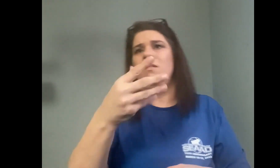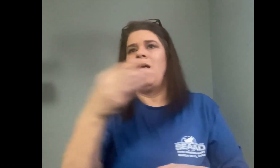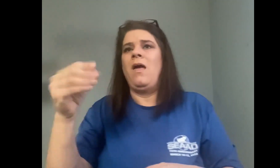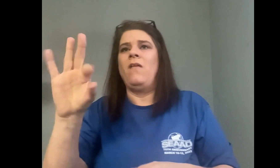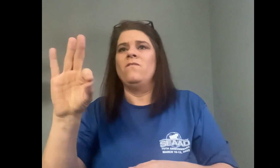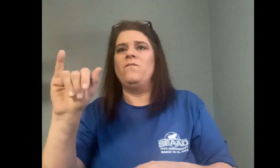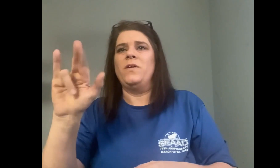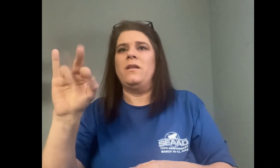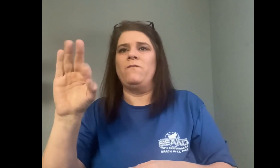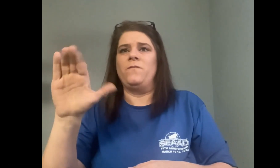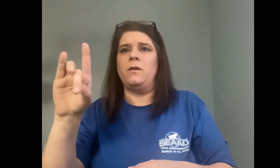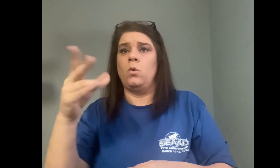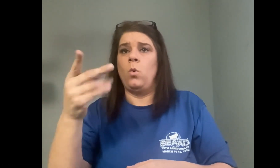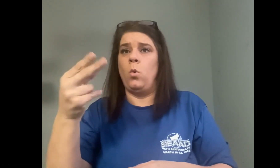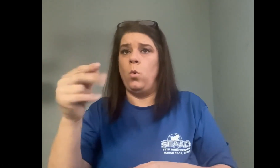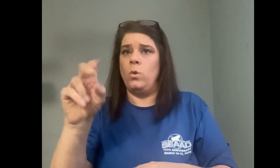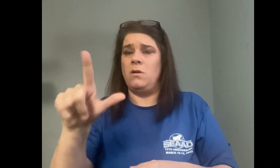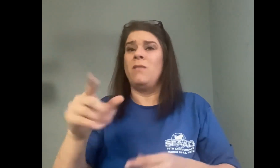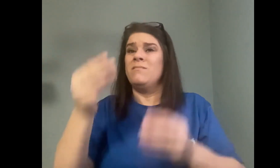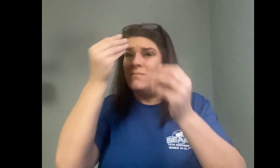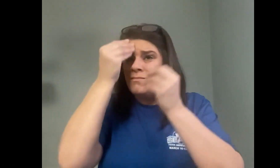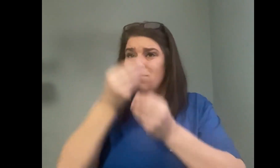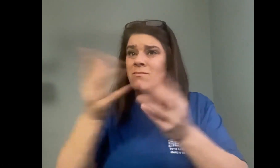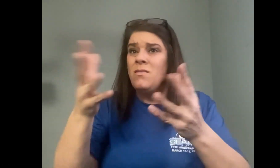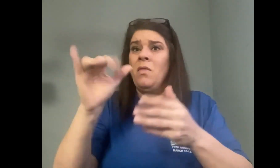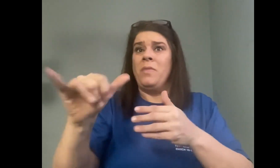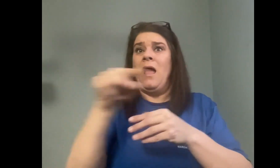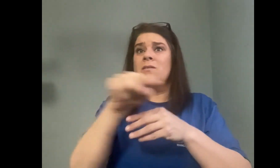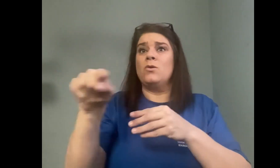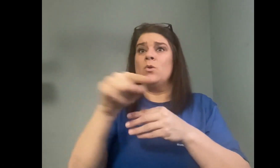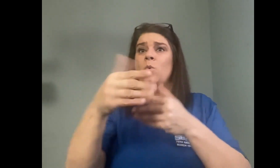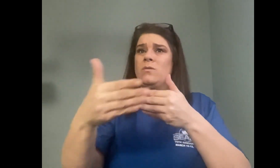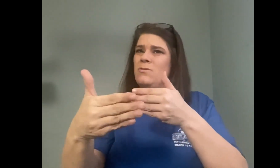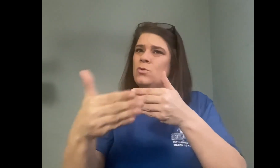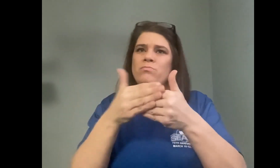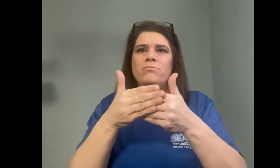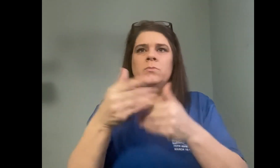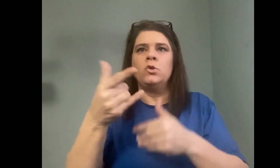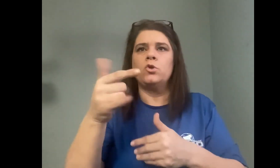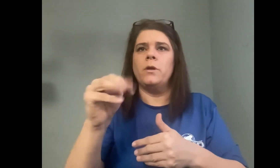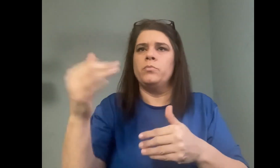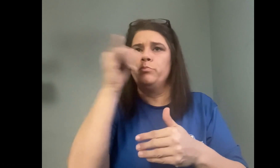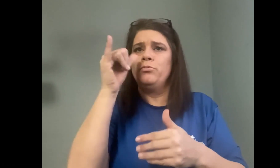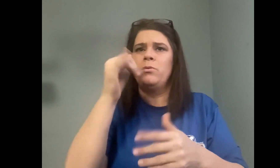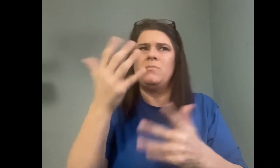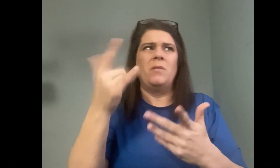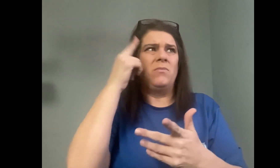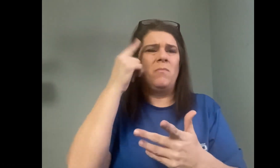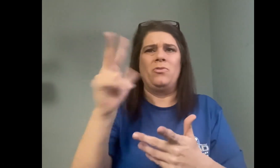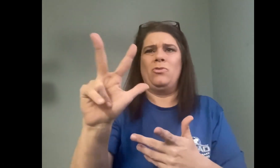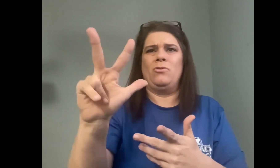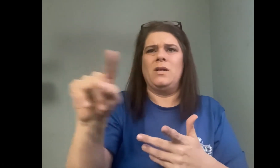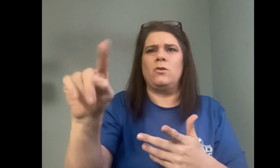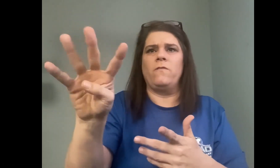One is for the Hilton and one is for the Fairfield. Both hotels are very close to the